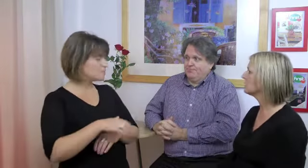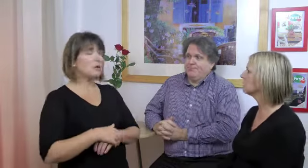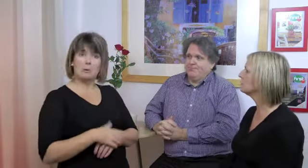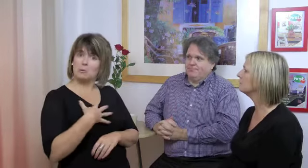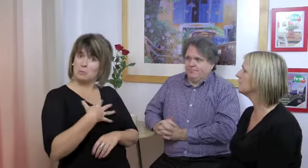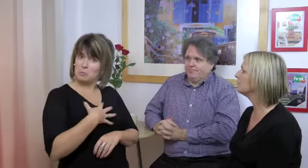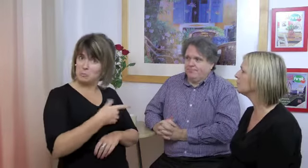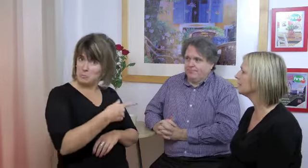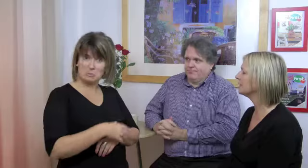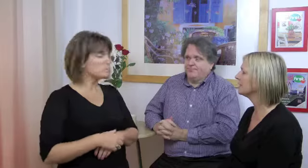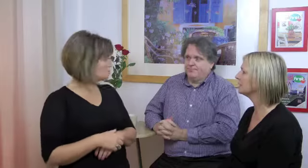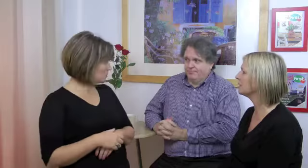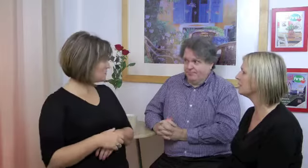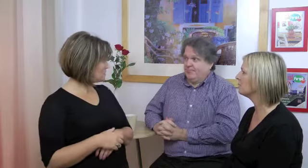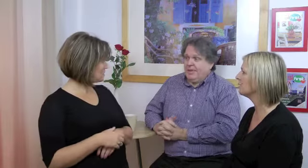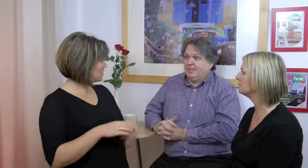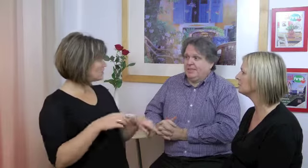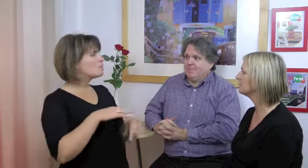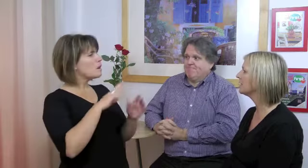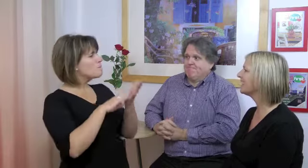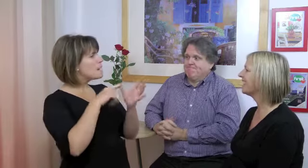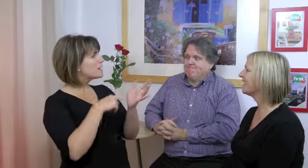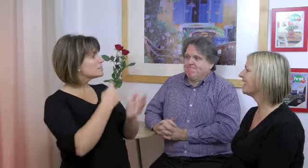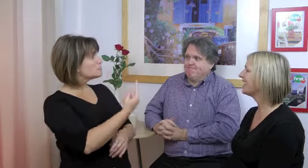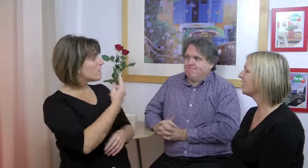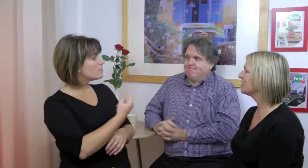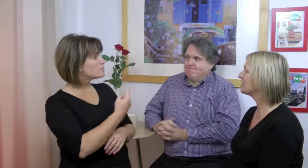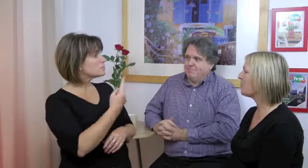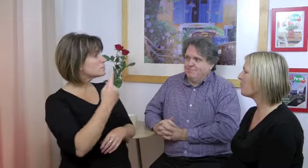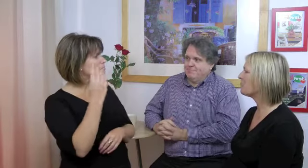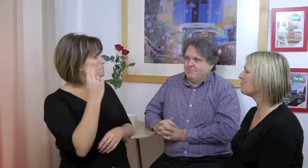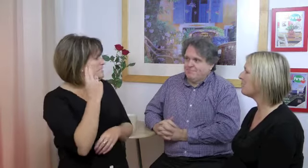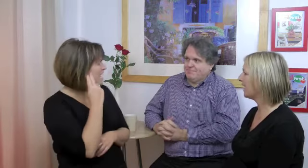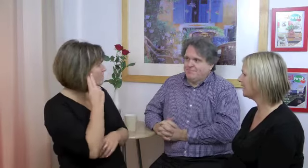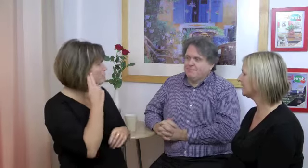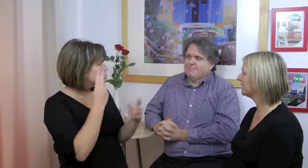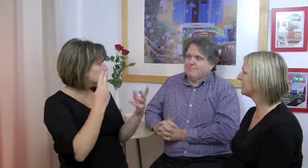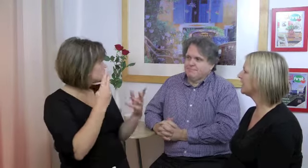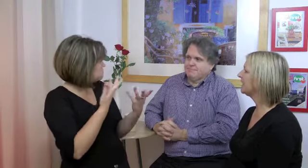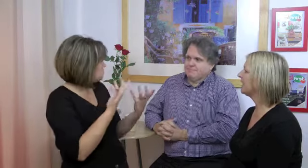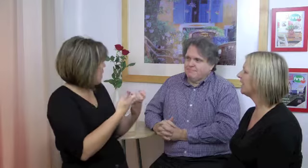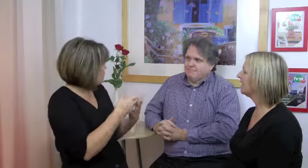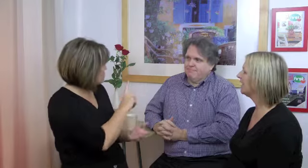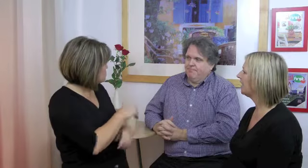So it's all really modern and up to date. Wow. So with Matt, how did he become Deaf,